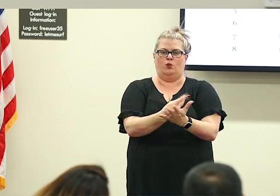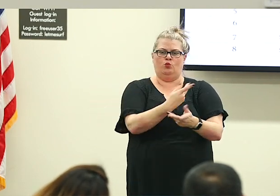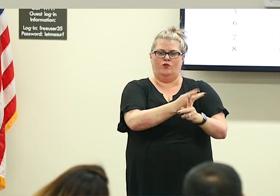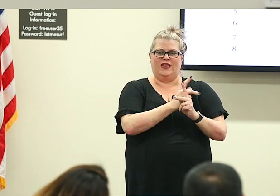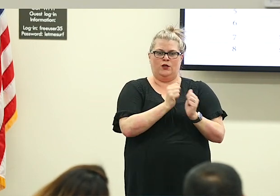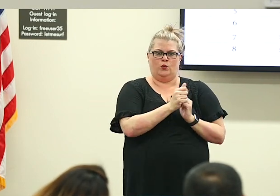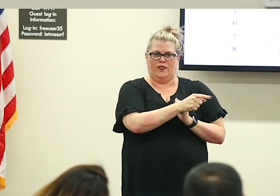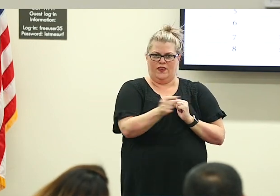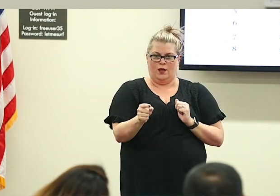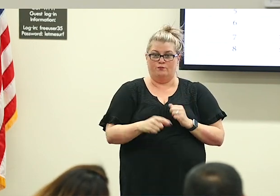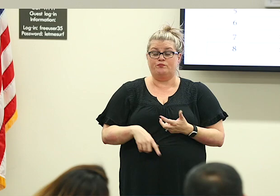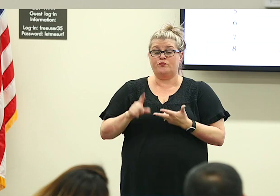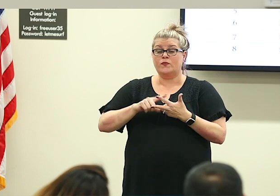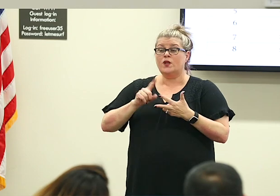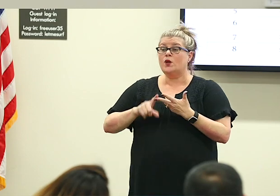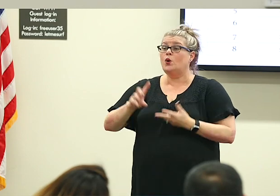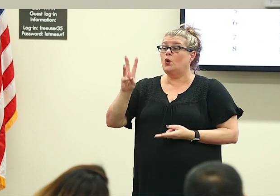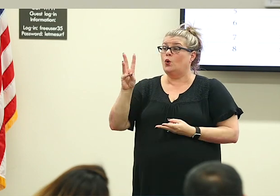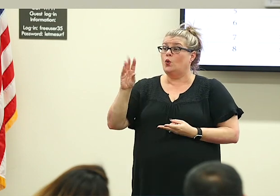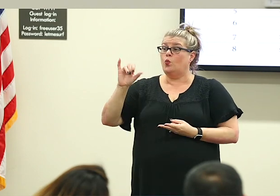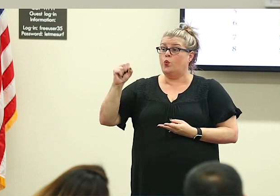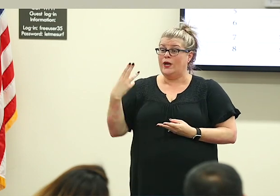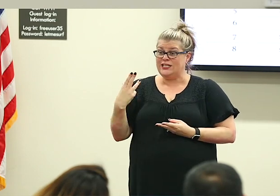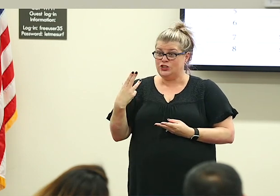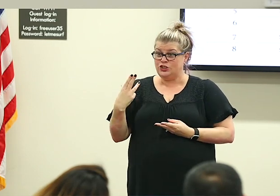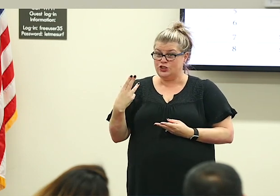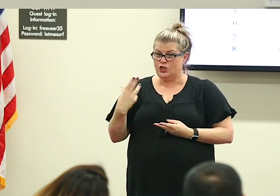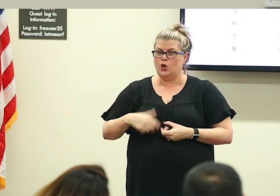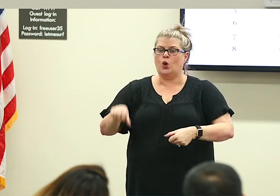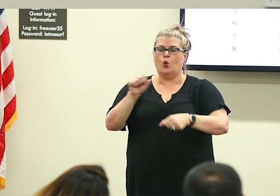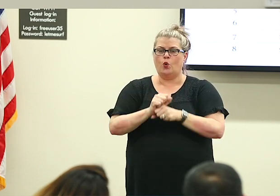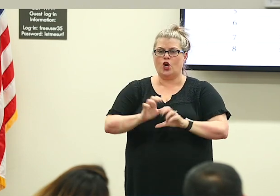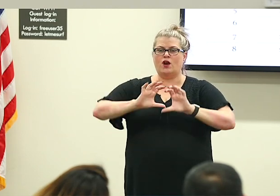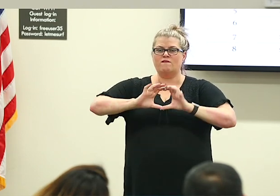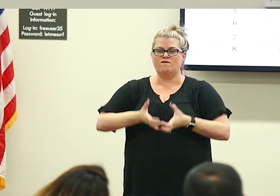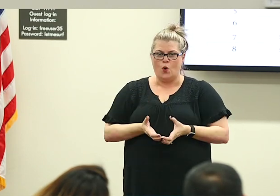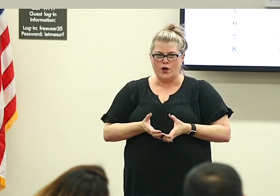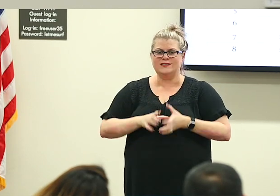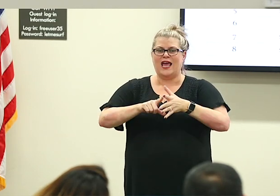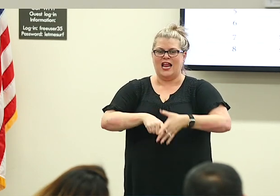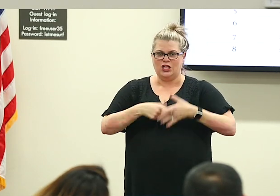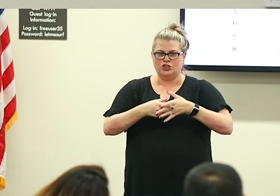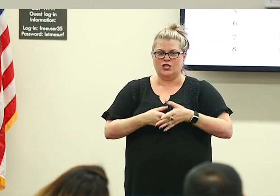WISH is a Workforce Initiative Subsidized Housing grant that you can apply for.